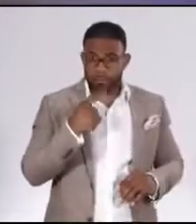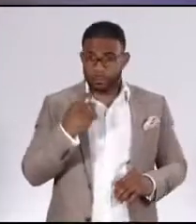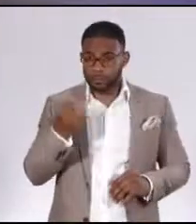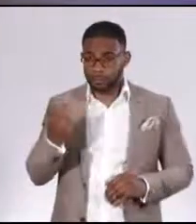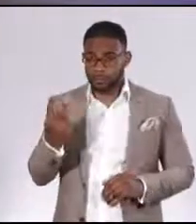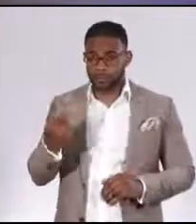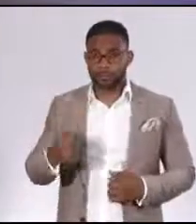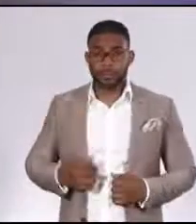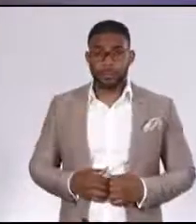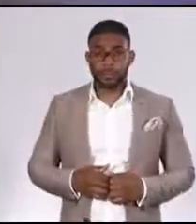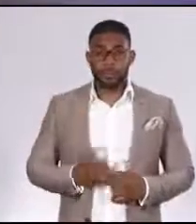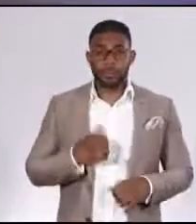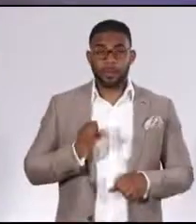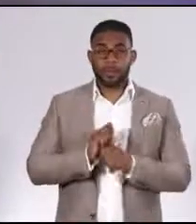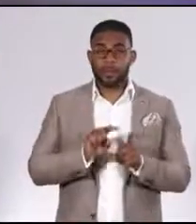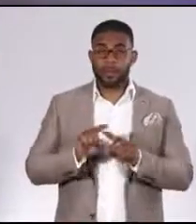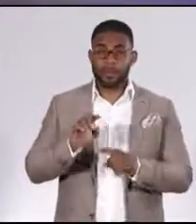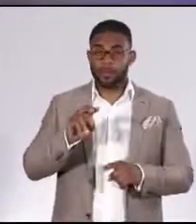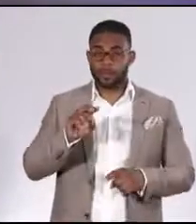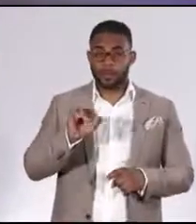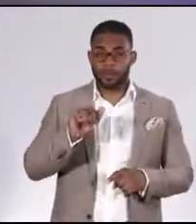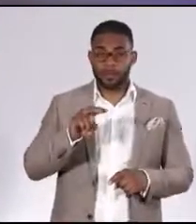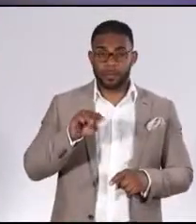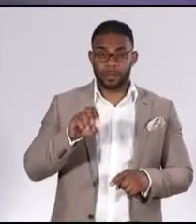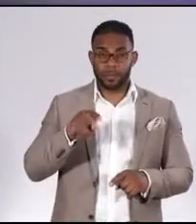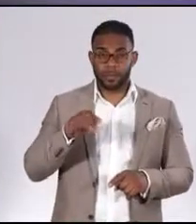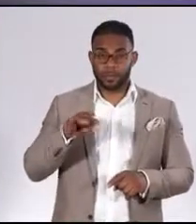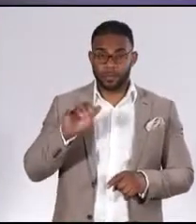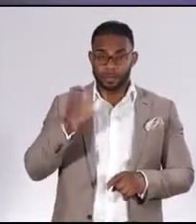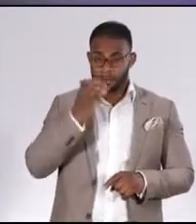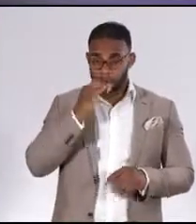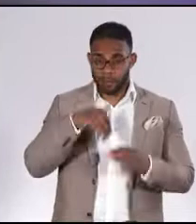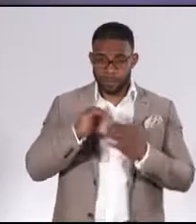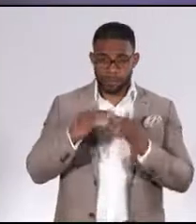and I work as an anesthesiologist in the community hospital in my town.